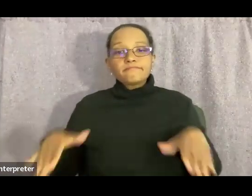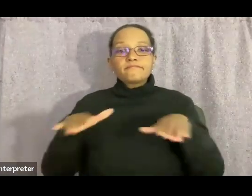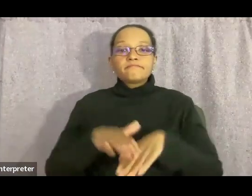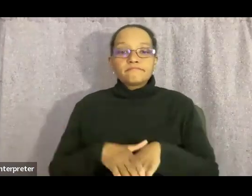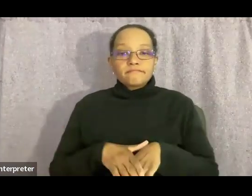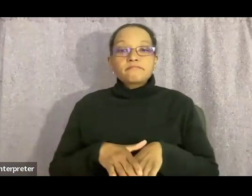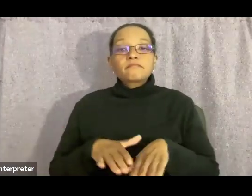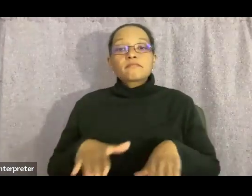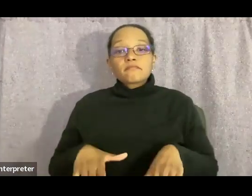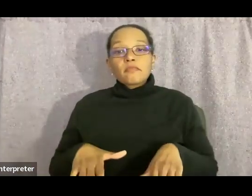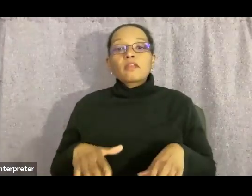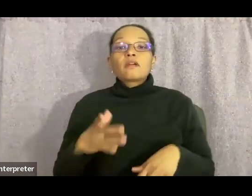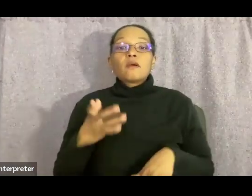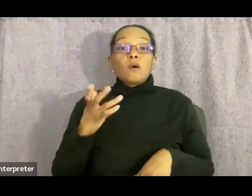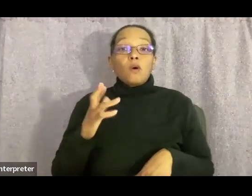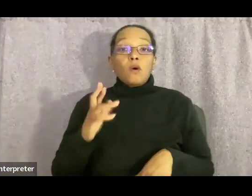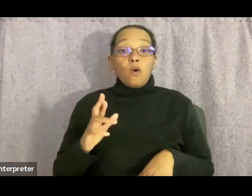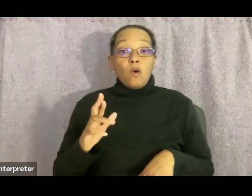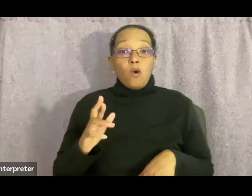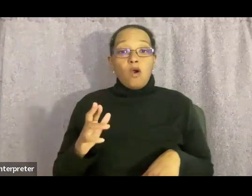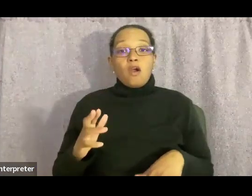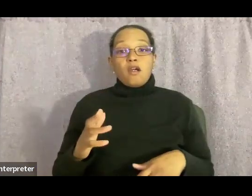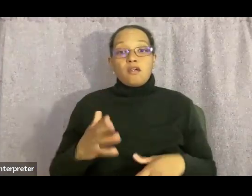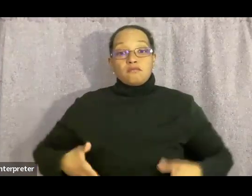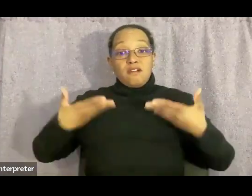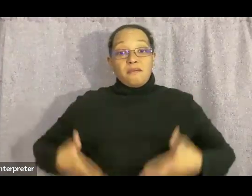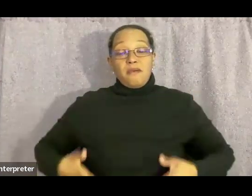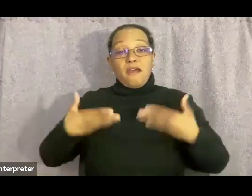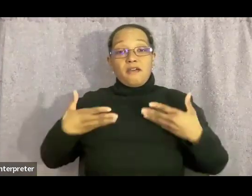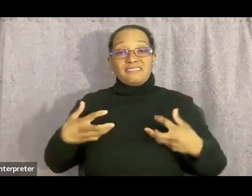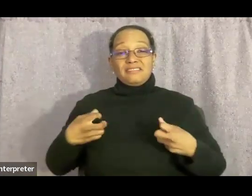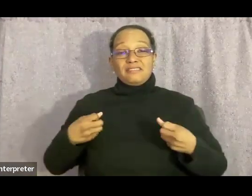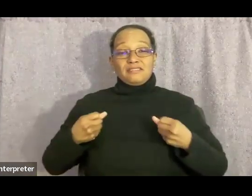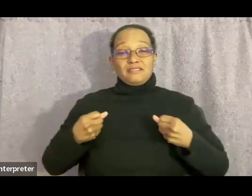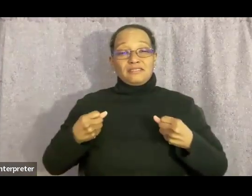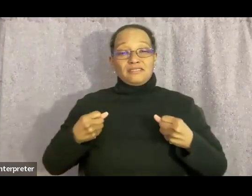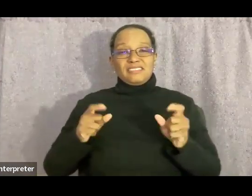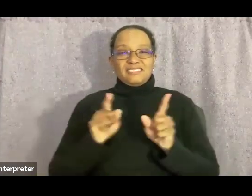Or you can squeeze and engage that top half the same way we were doing those scapular rows.